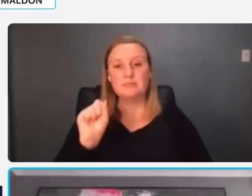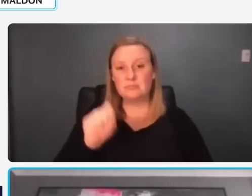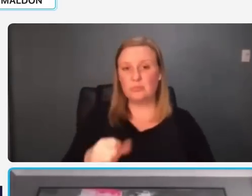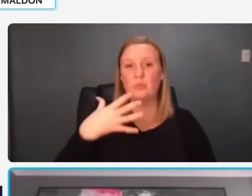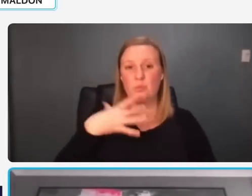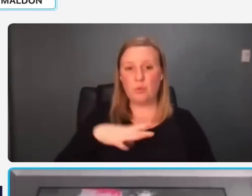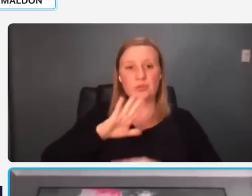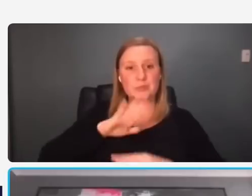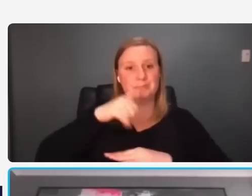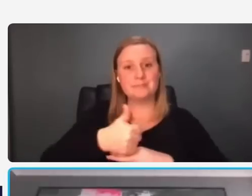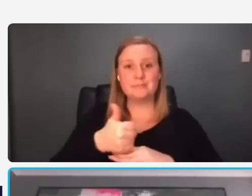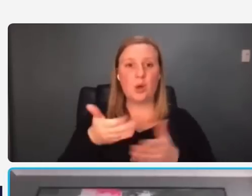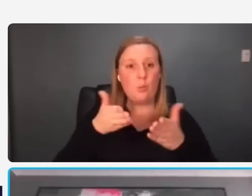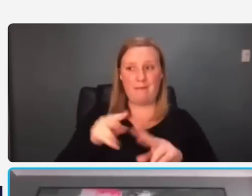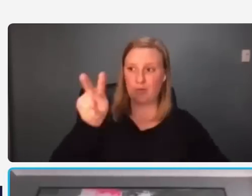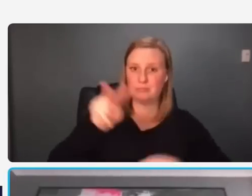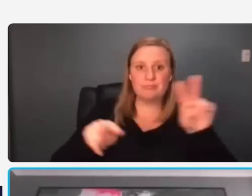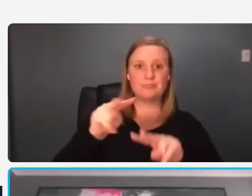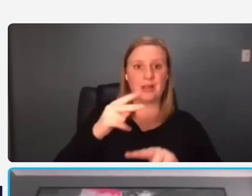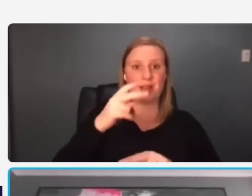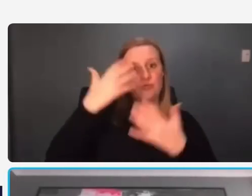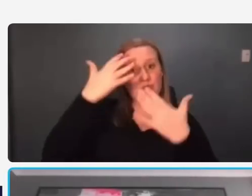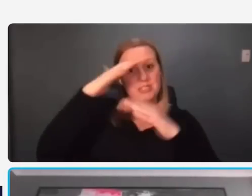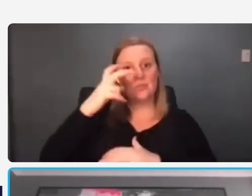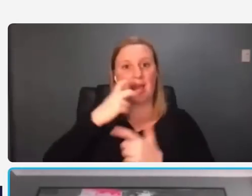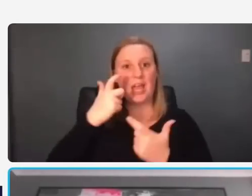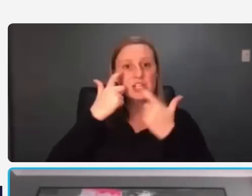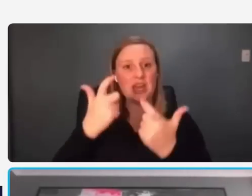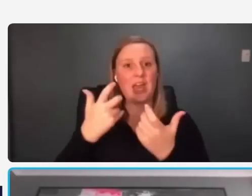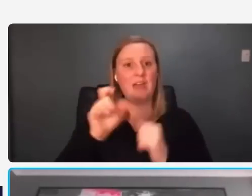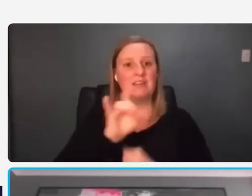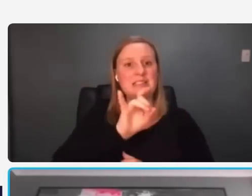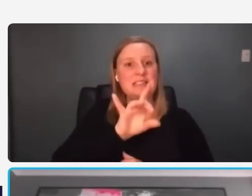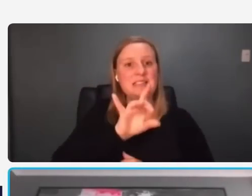residential aged care by December 2022.